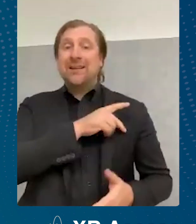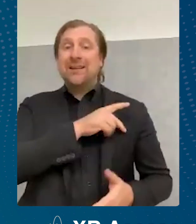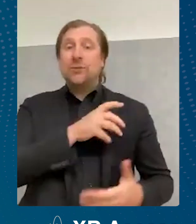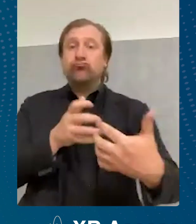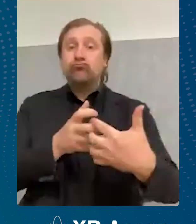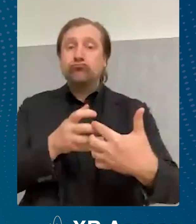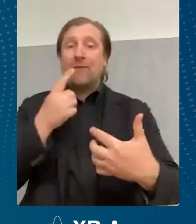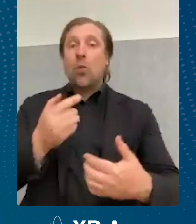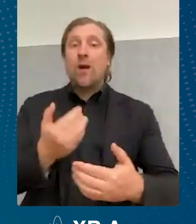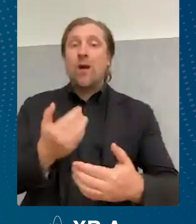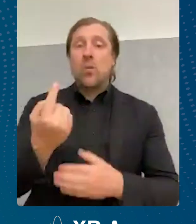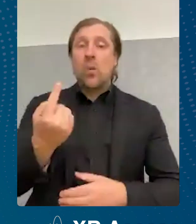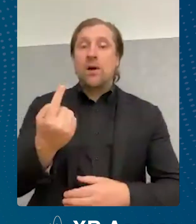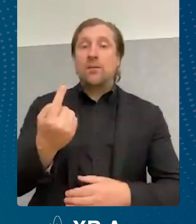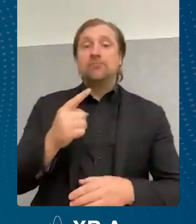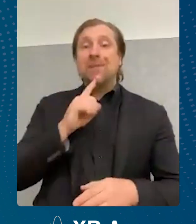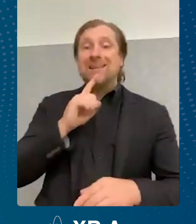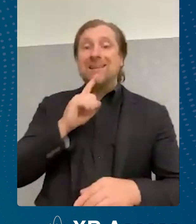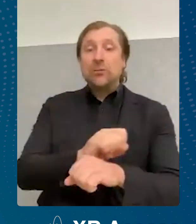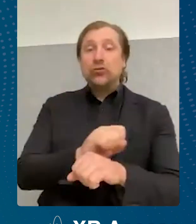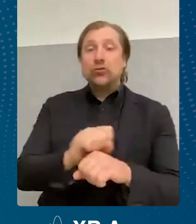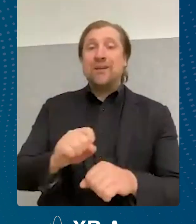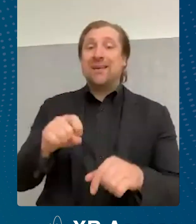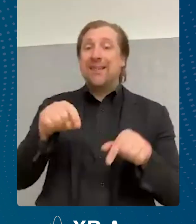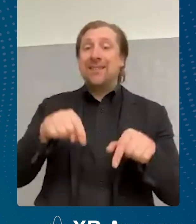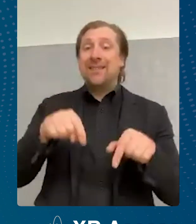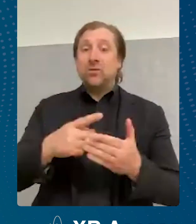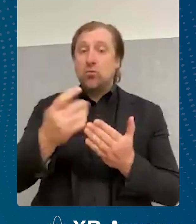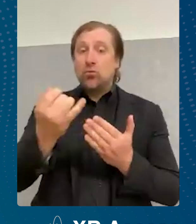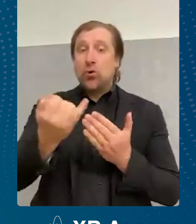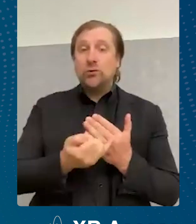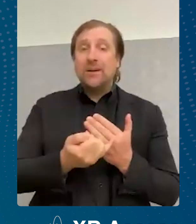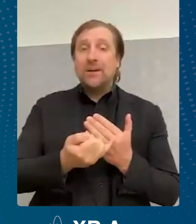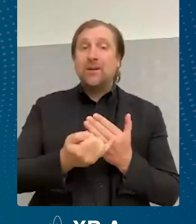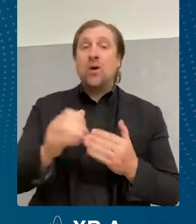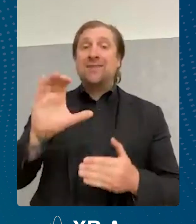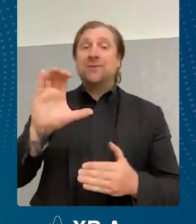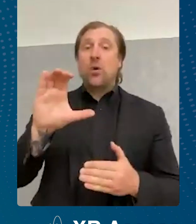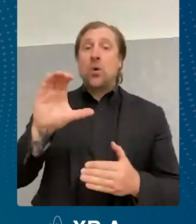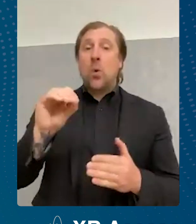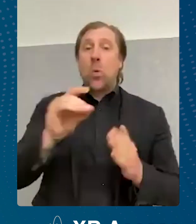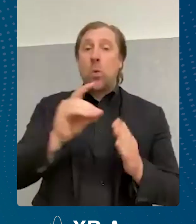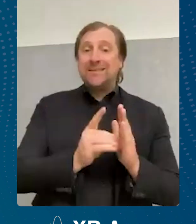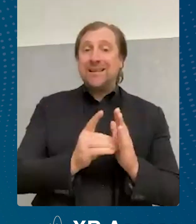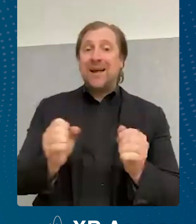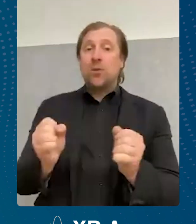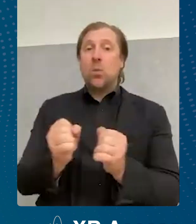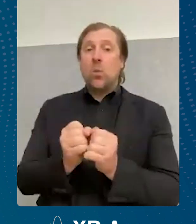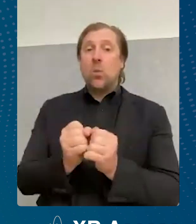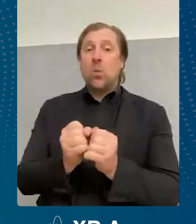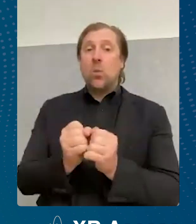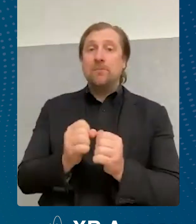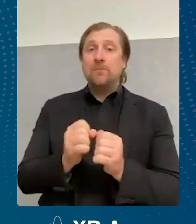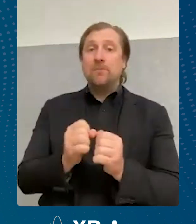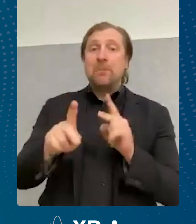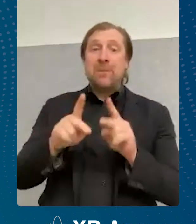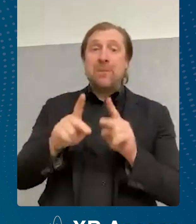But essentially, this project itself will be co-designed with people who